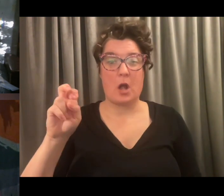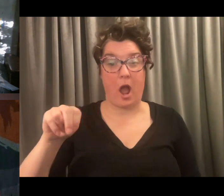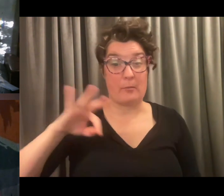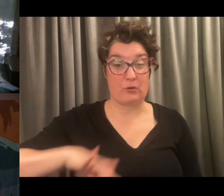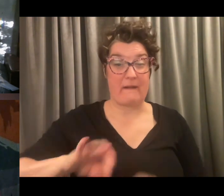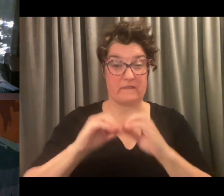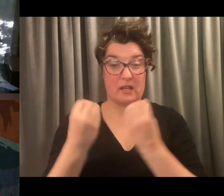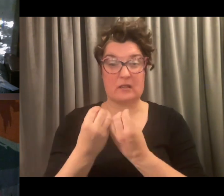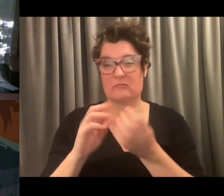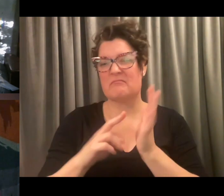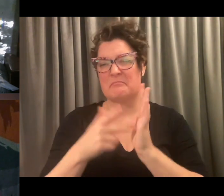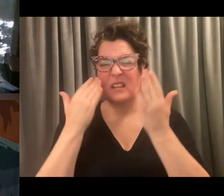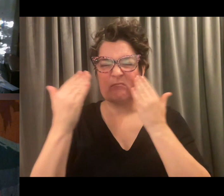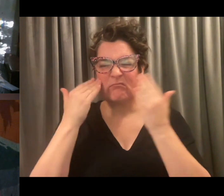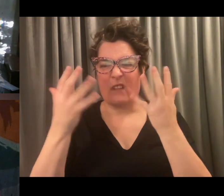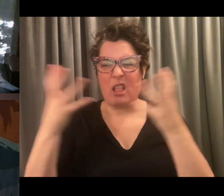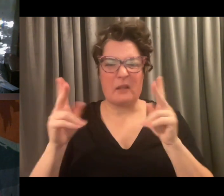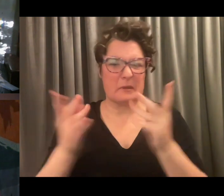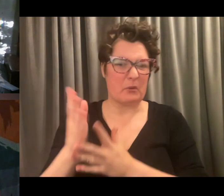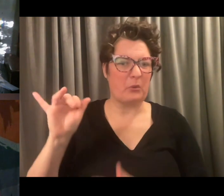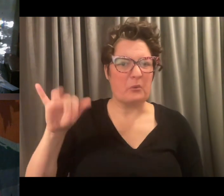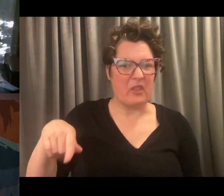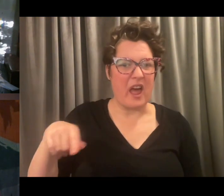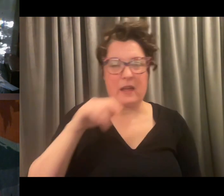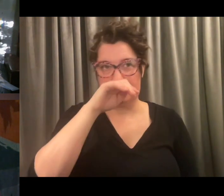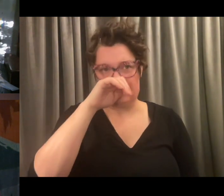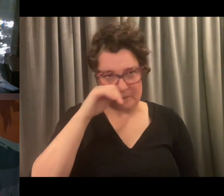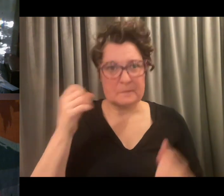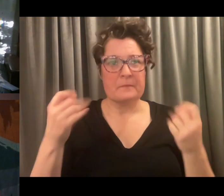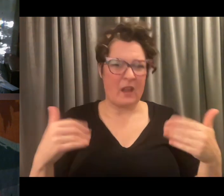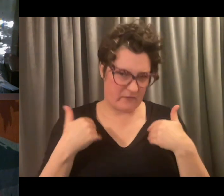like, you know, a lot of young people, a lot of like cool lefty queers.